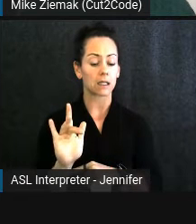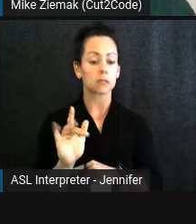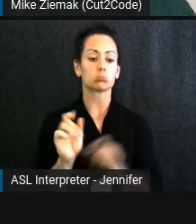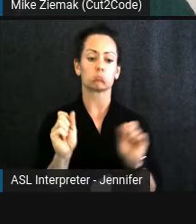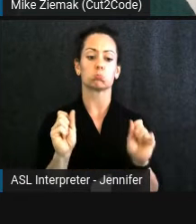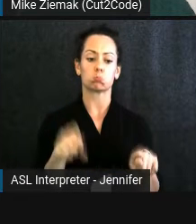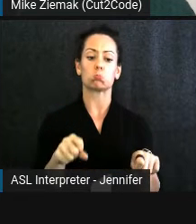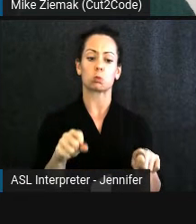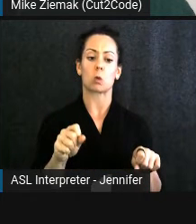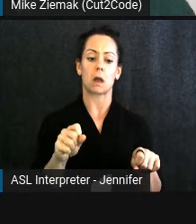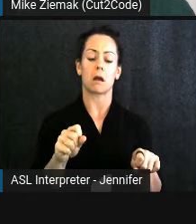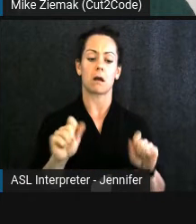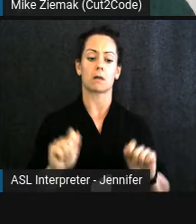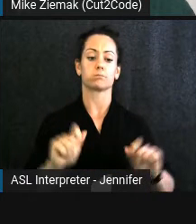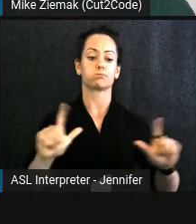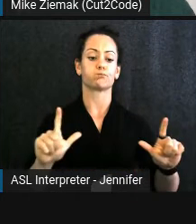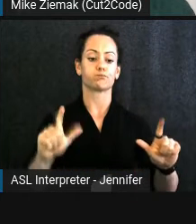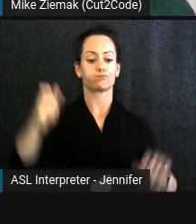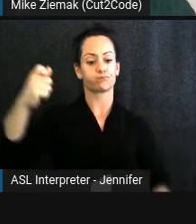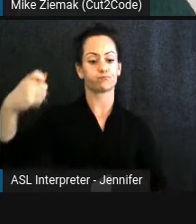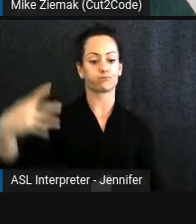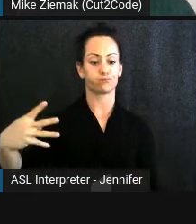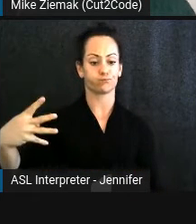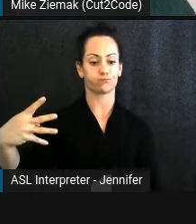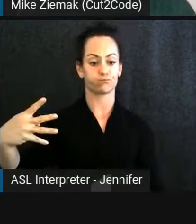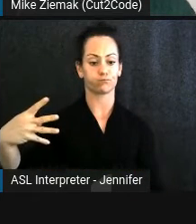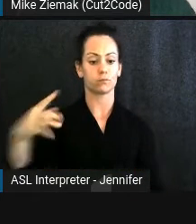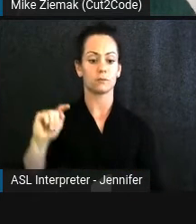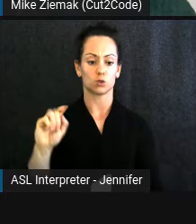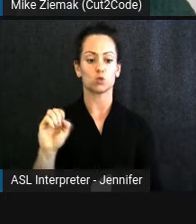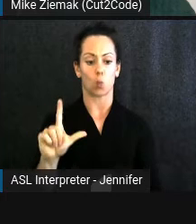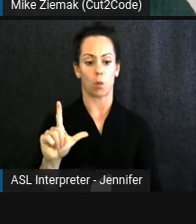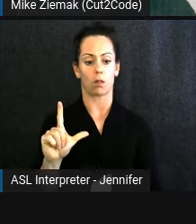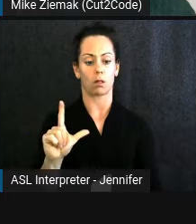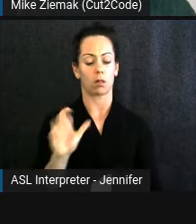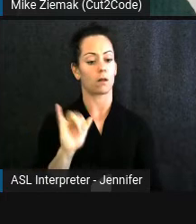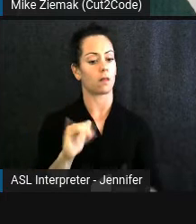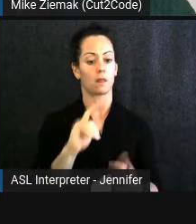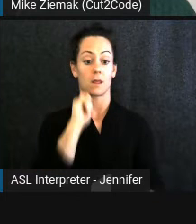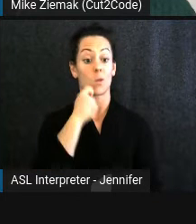into the accessibility tools. That's really cool. That's a very useful plugin.